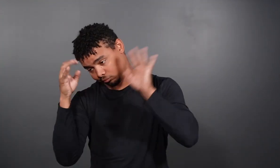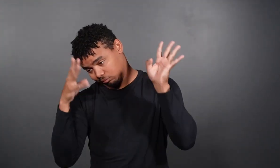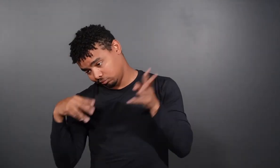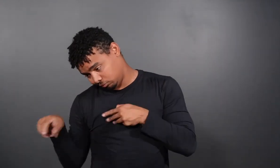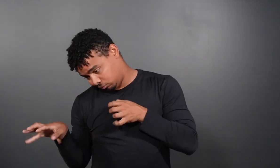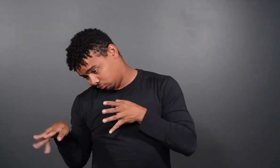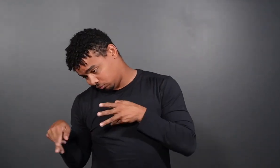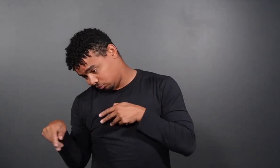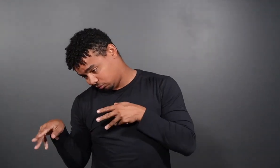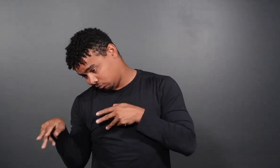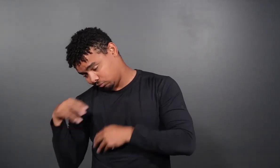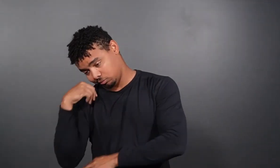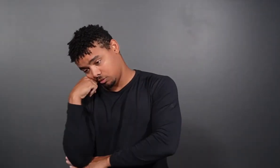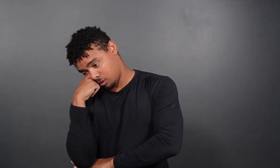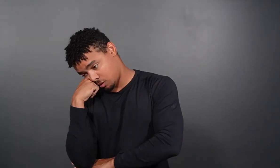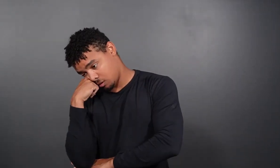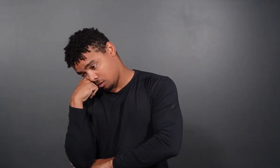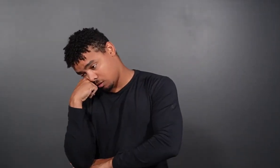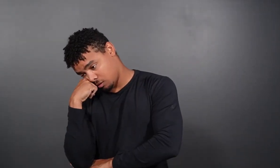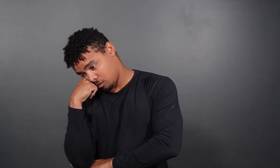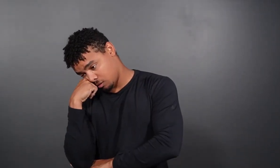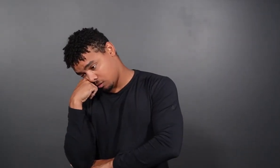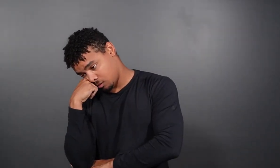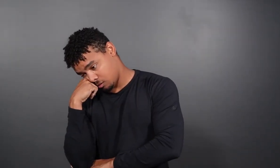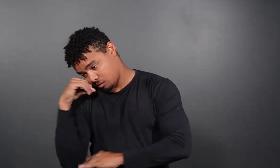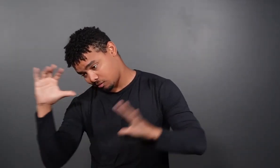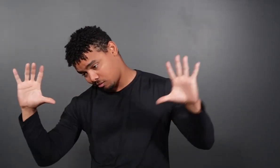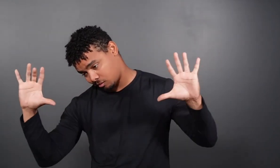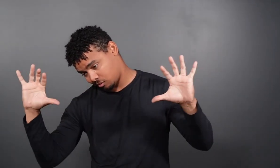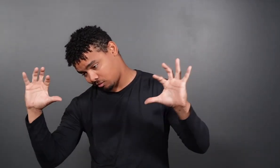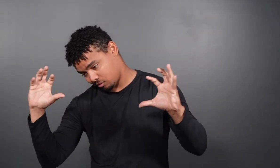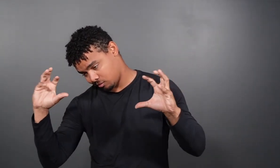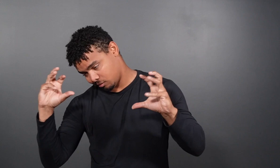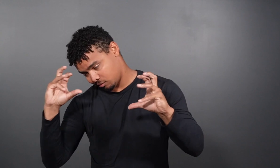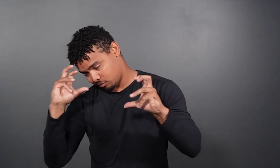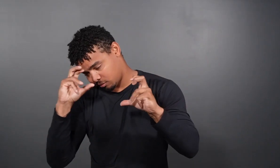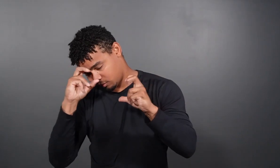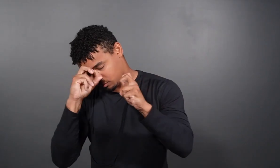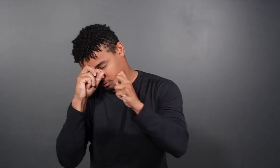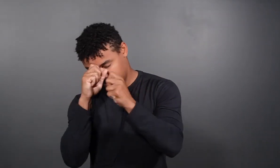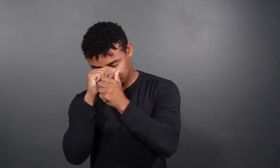locks unfurl and thus we leave this girl